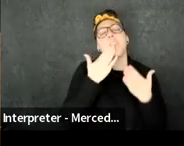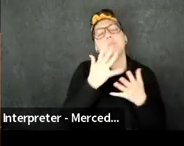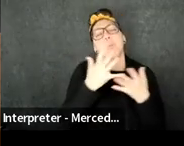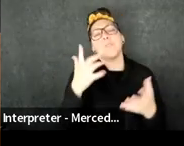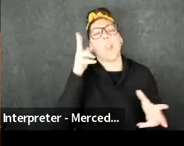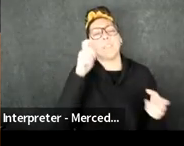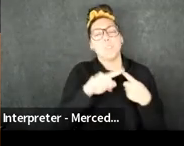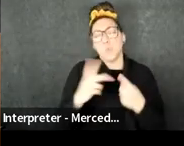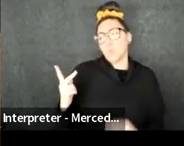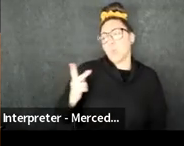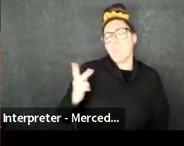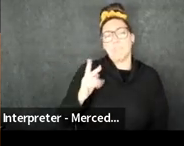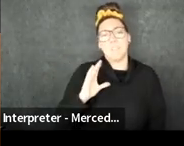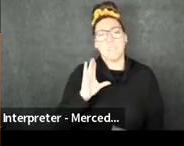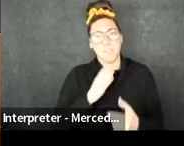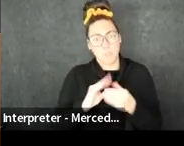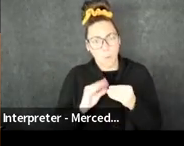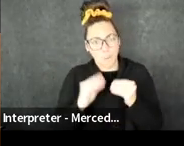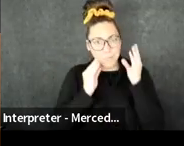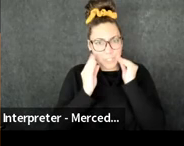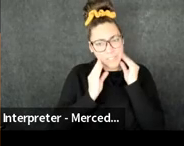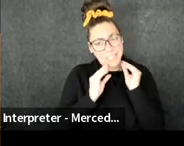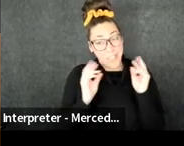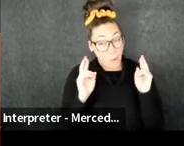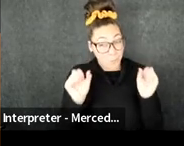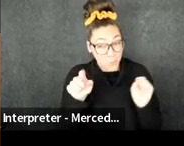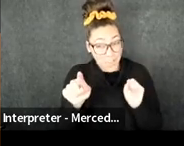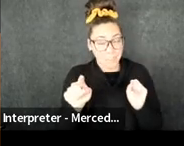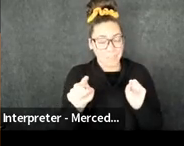We hope that you're able to find or relate to some of the stories